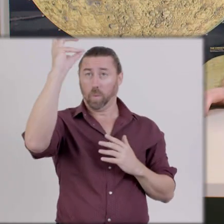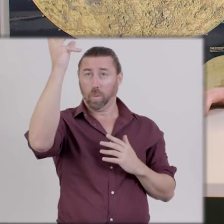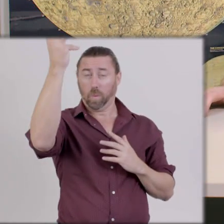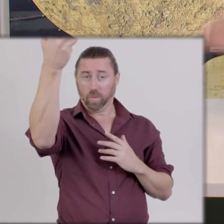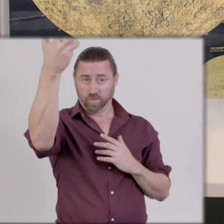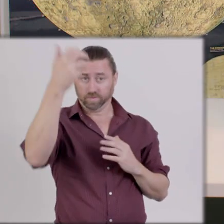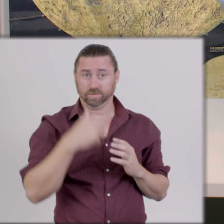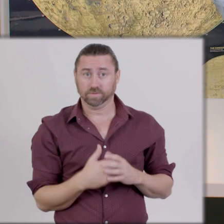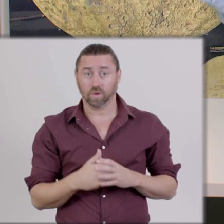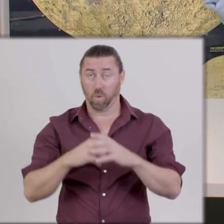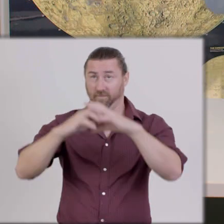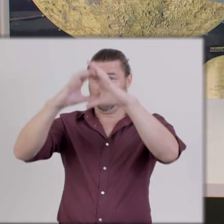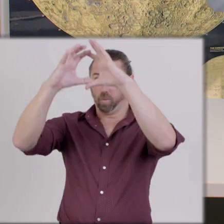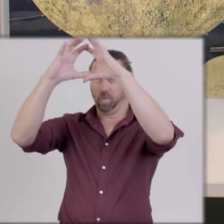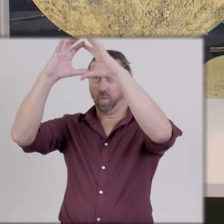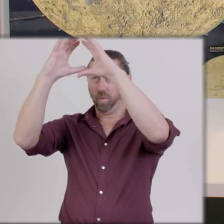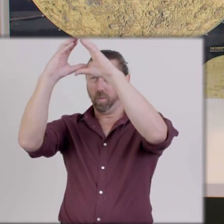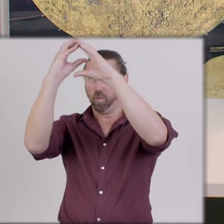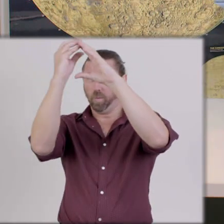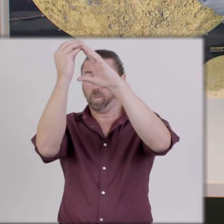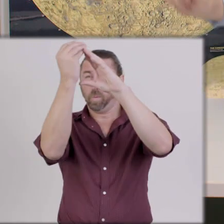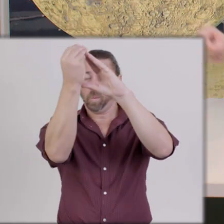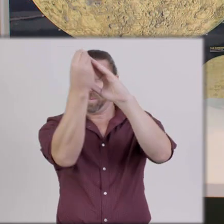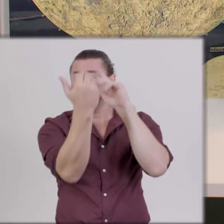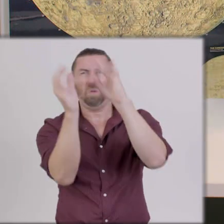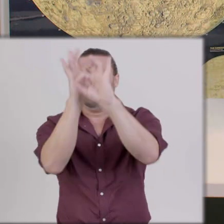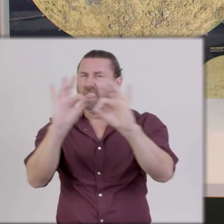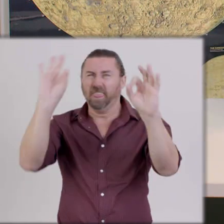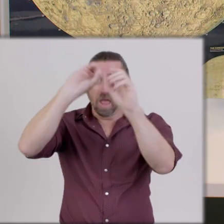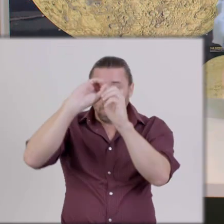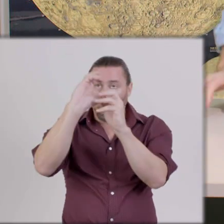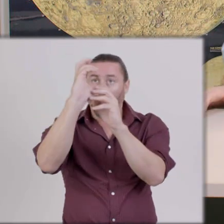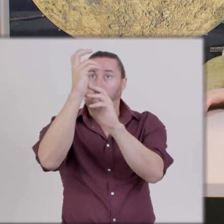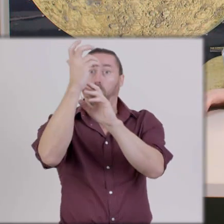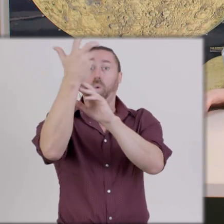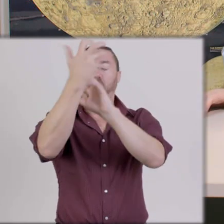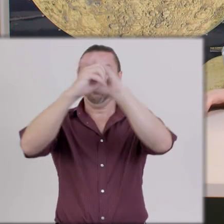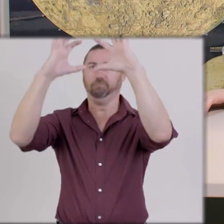from full shrinking down to nothing at all, and then back to full again.